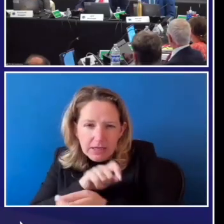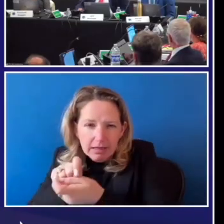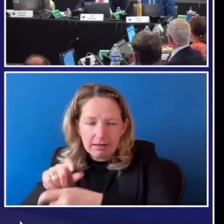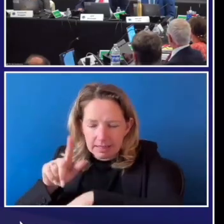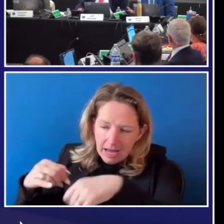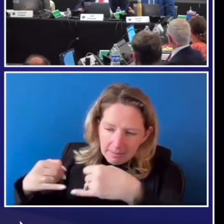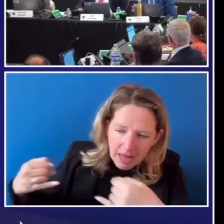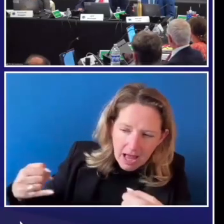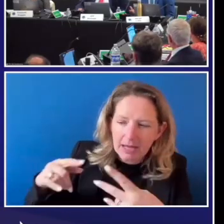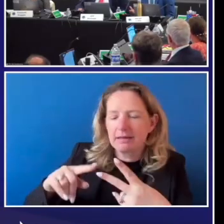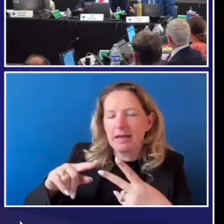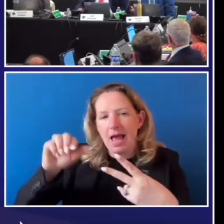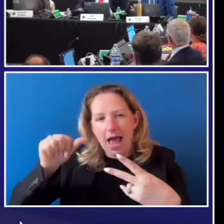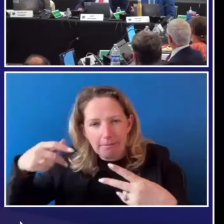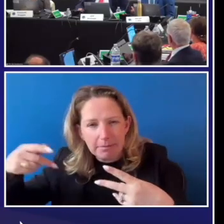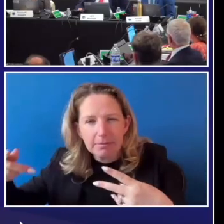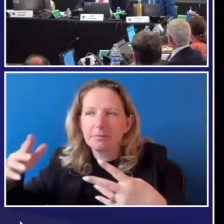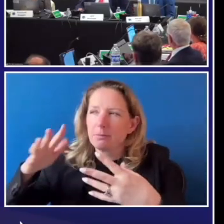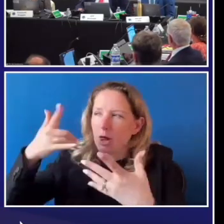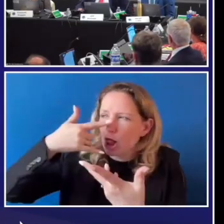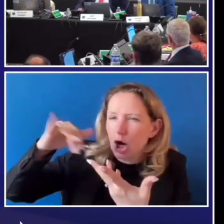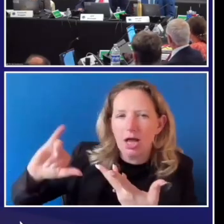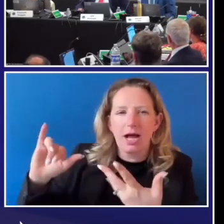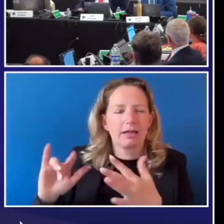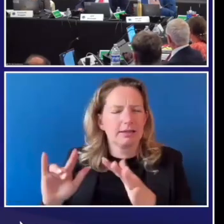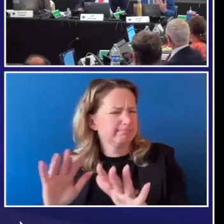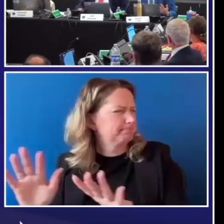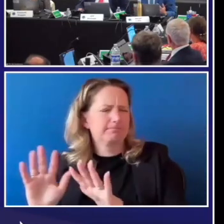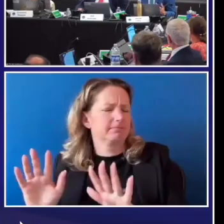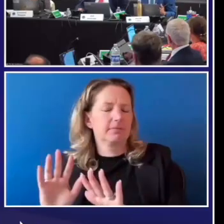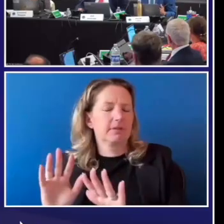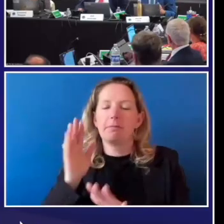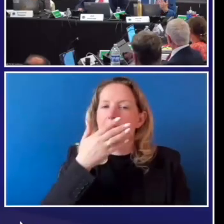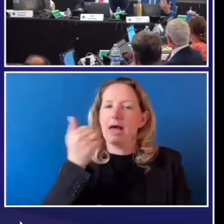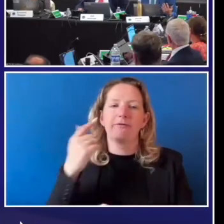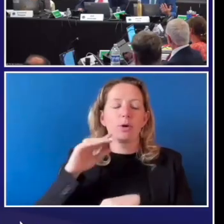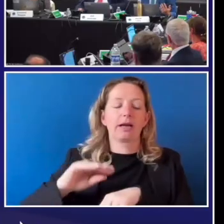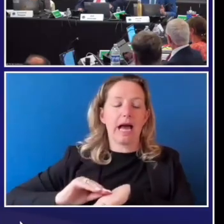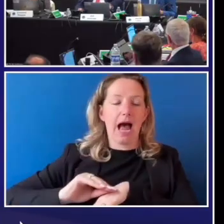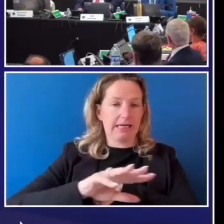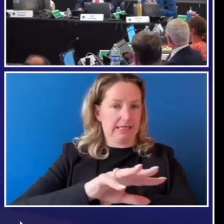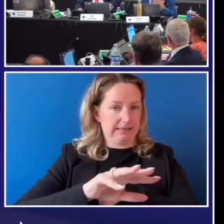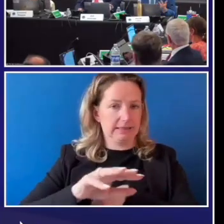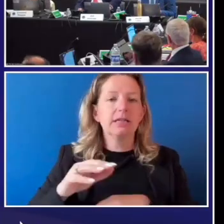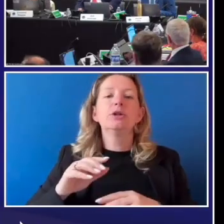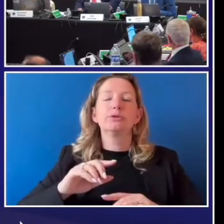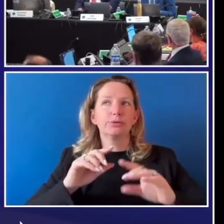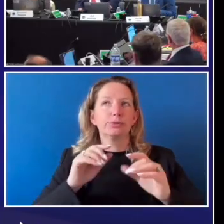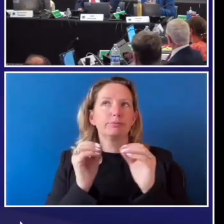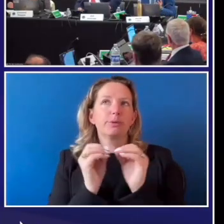through guidance, because those things need to be more responsive to, you know, agency needs, the needs of all the parties involved.